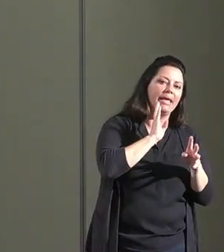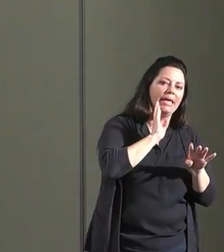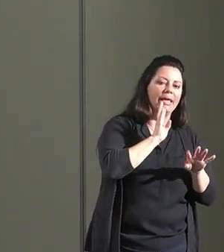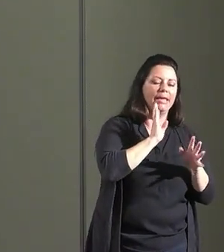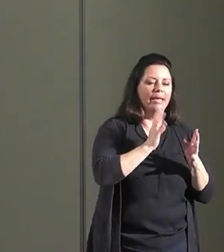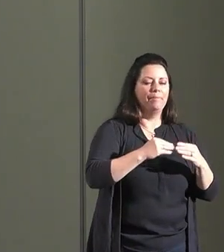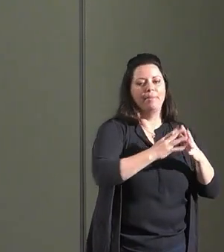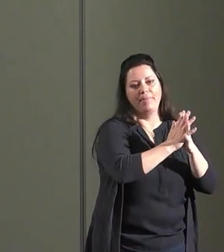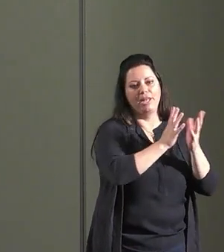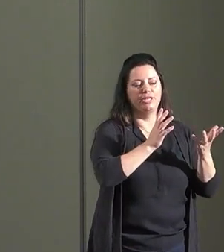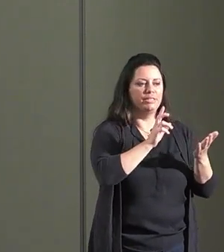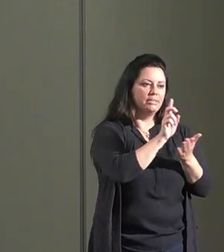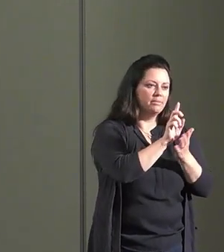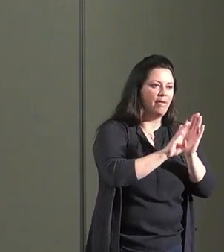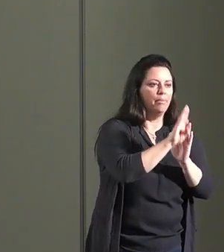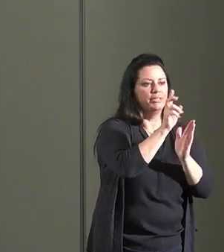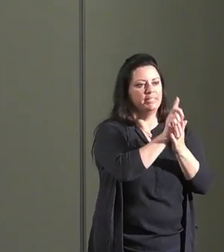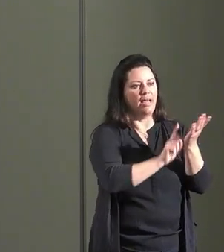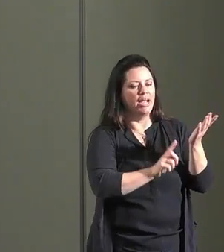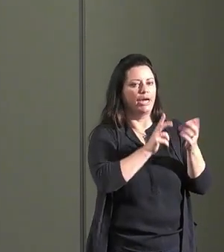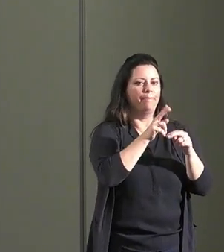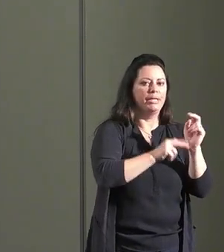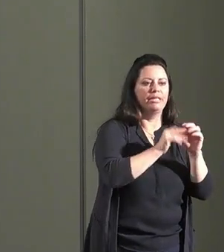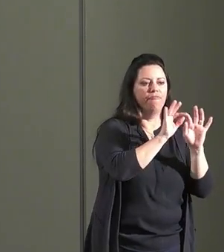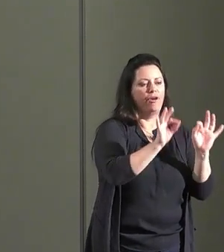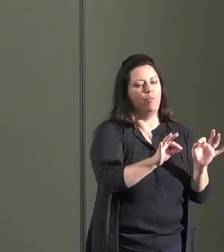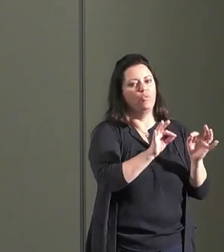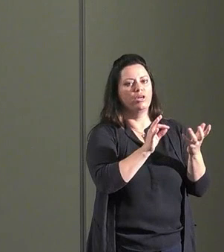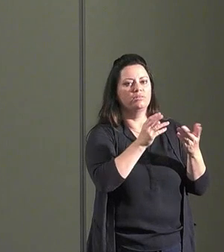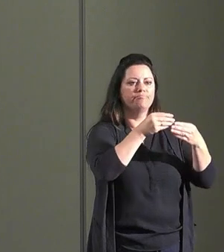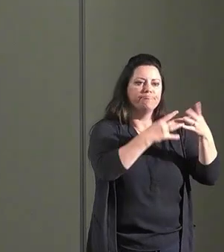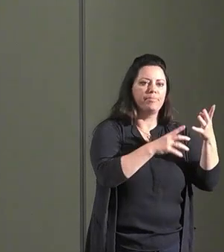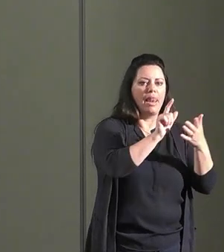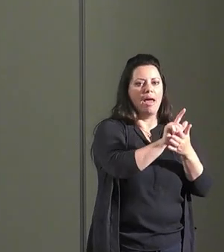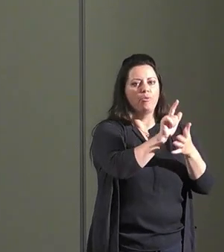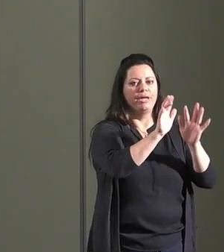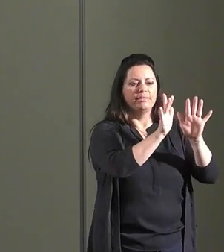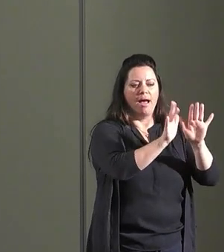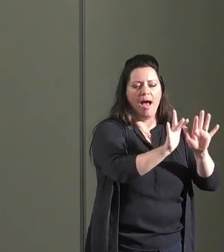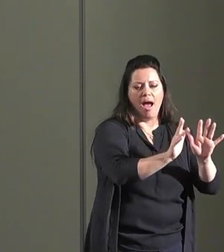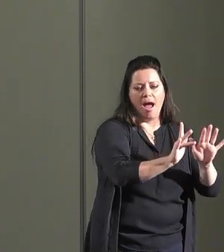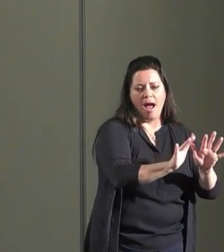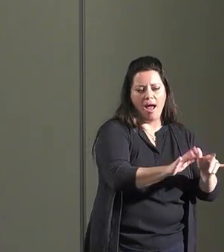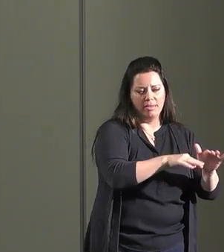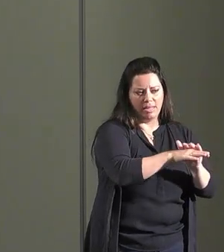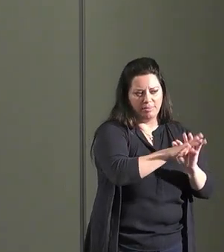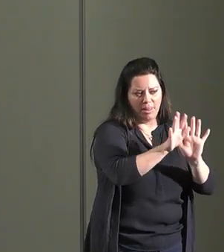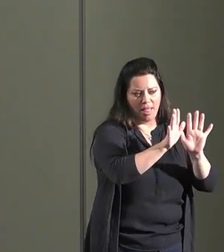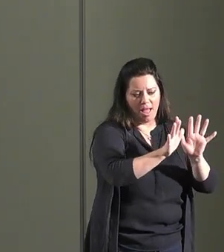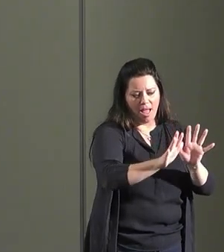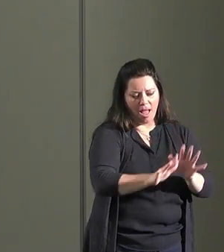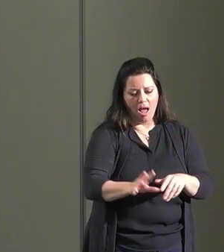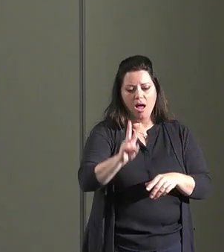frameworks and components and library we get that stuff accessible the web as a whole is